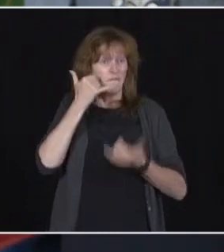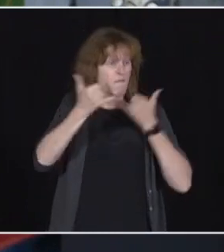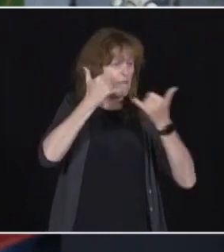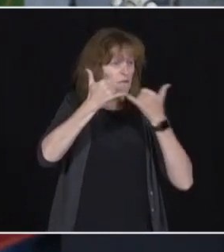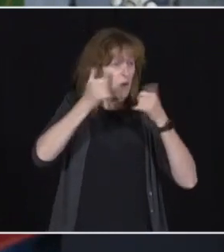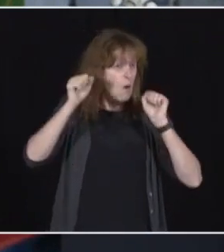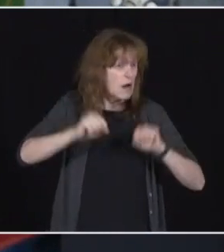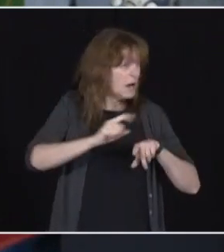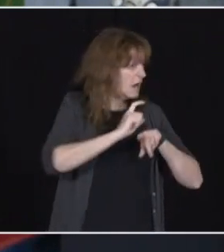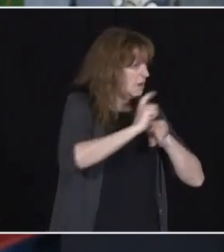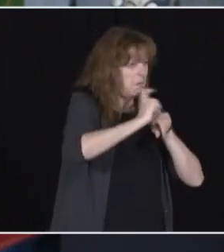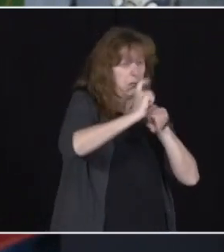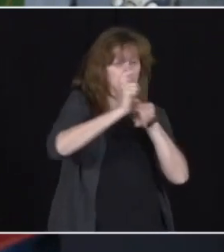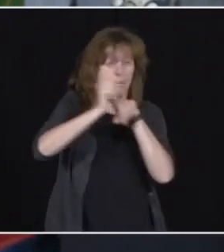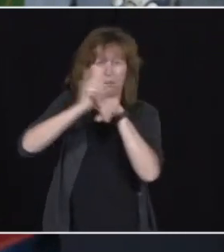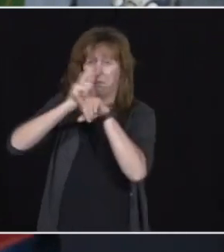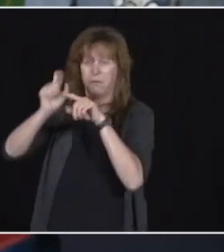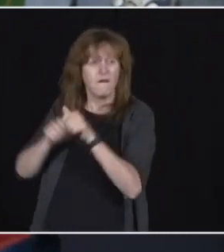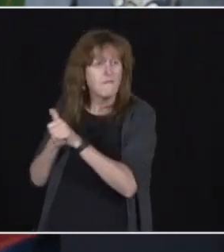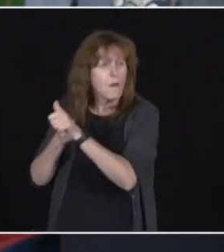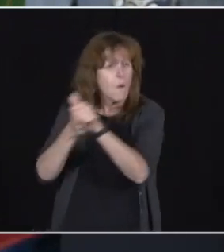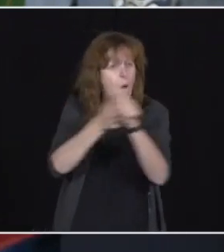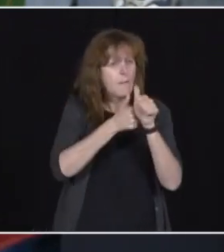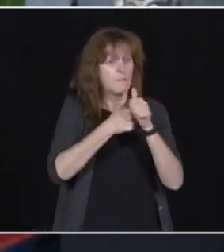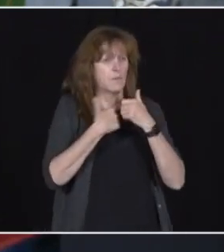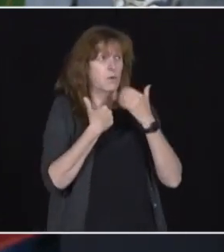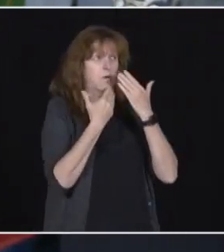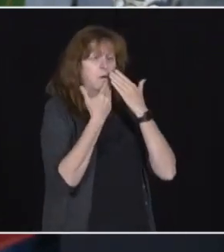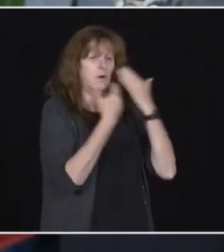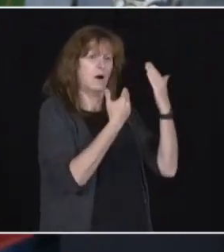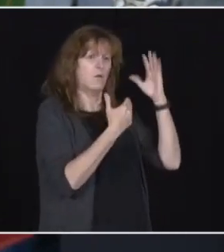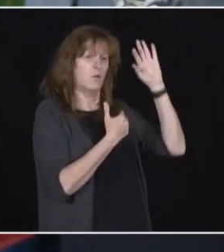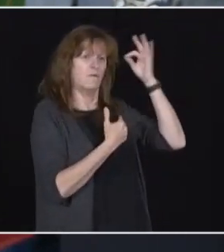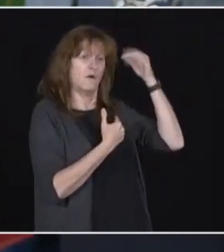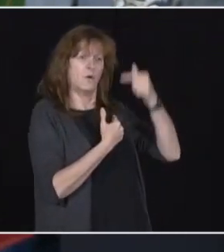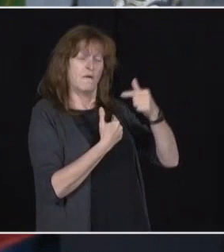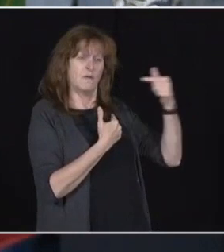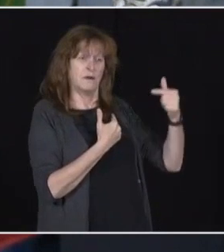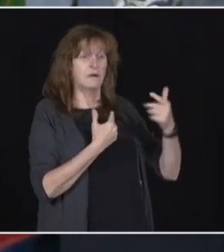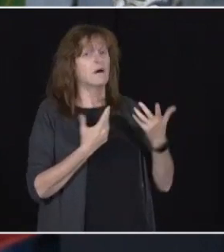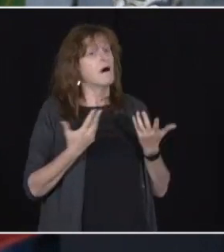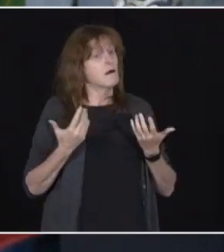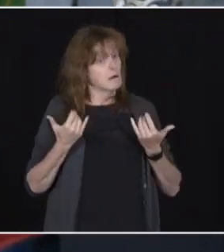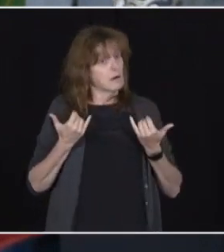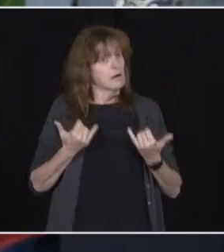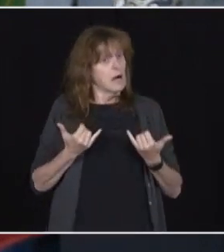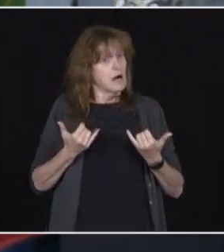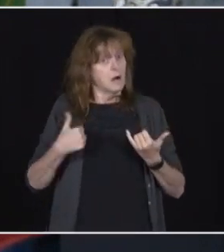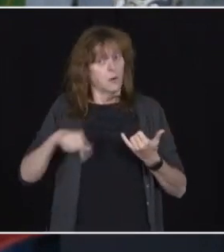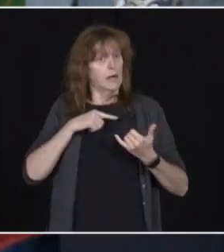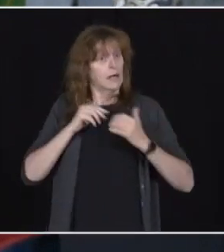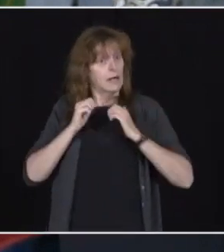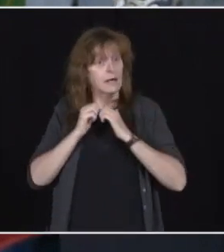stepping up. And the federal government. As part of the strategy, we are launching a new made in Ontario For context tracing